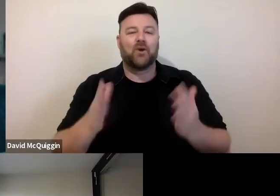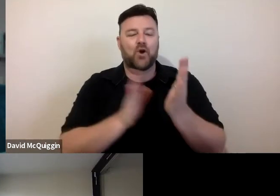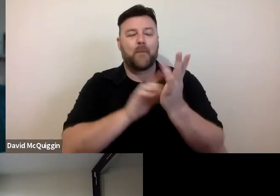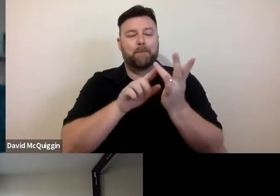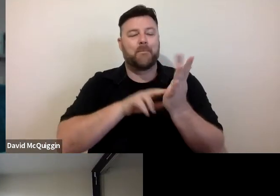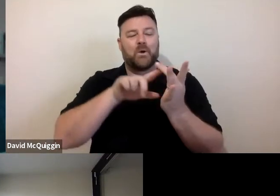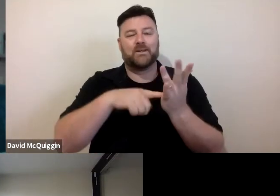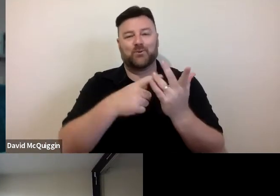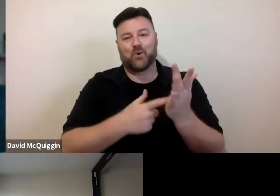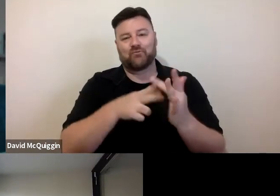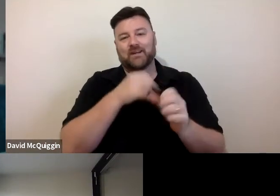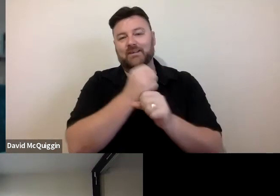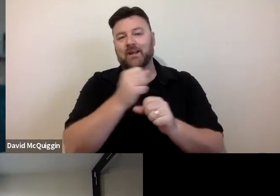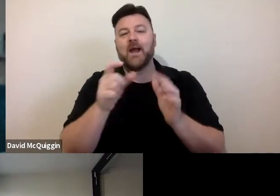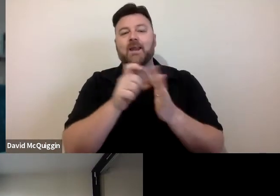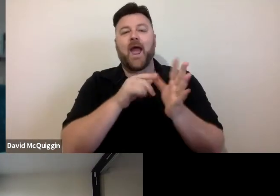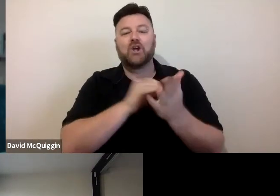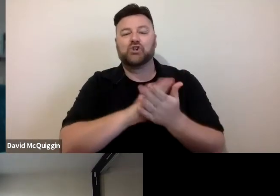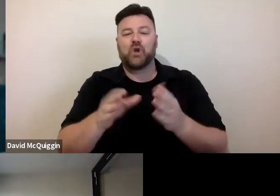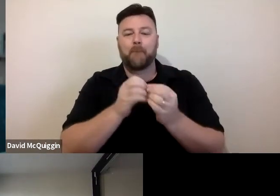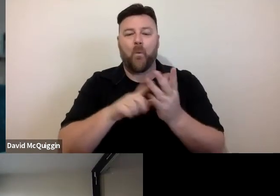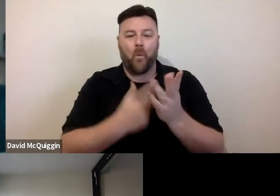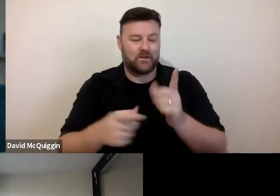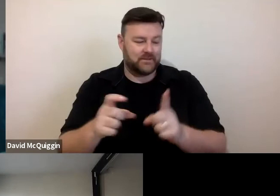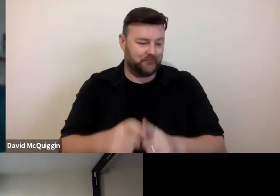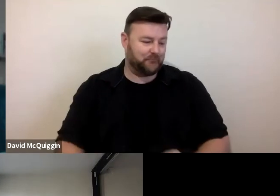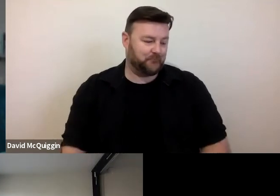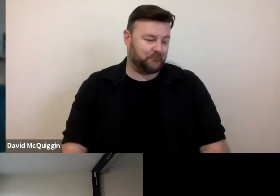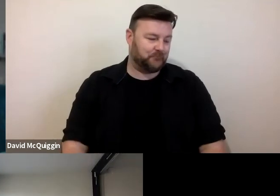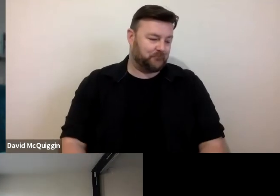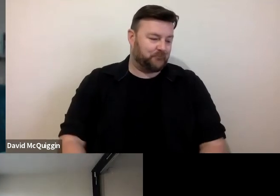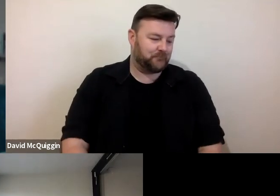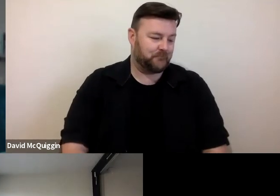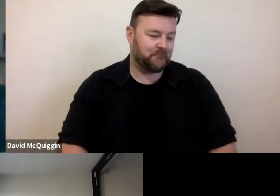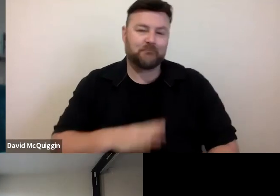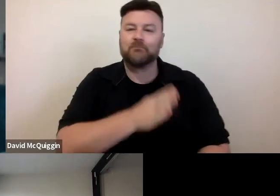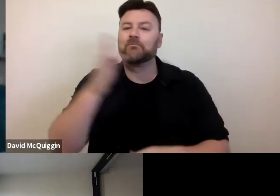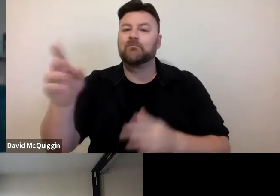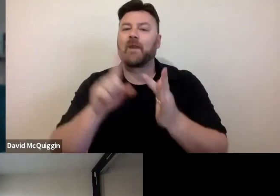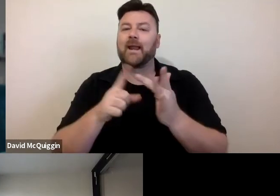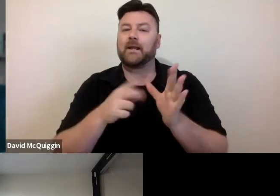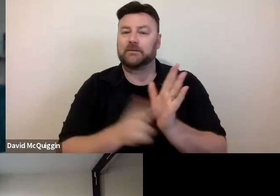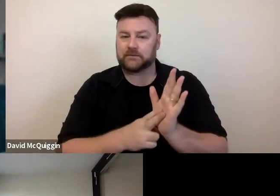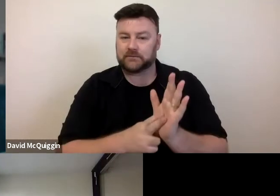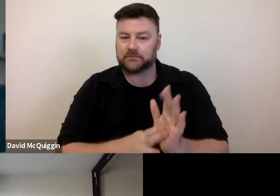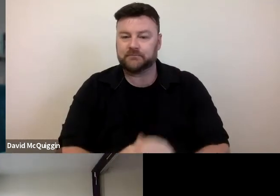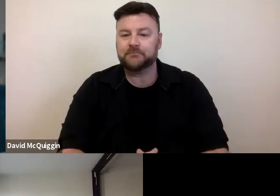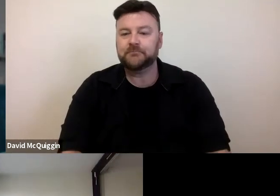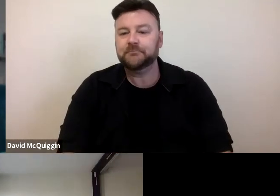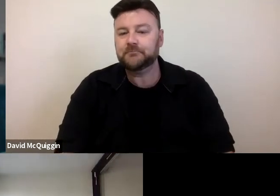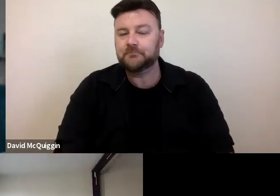Ian, "Do you have any suggestions on how one might engage